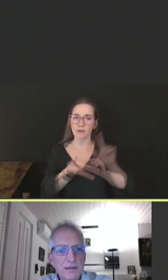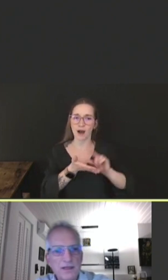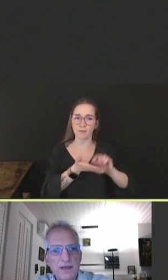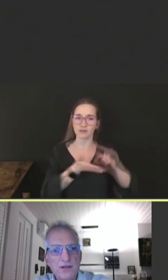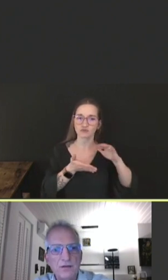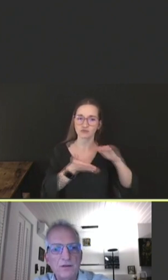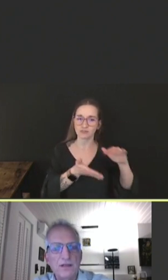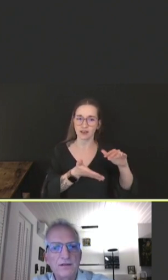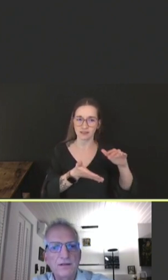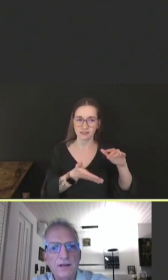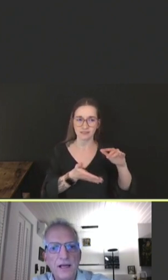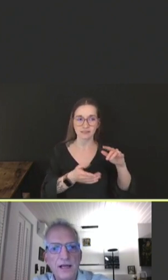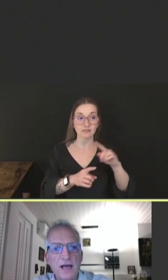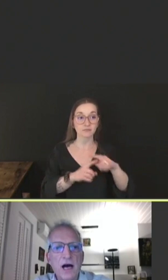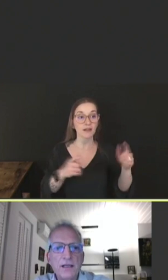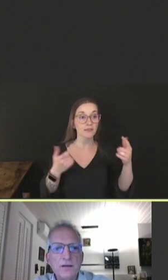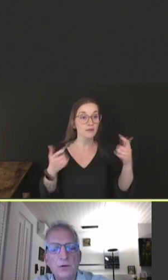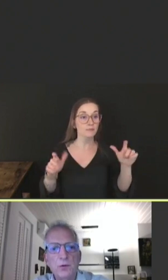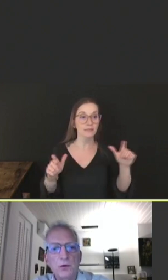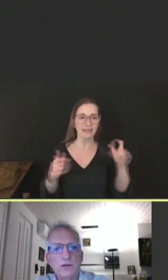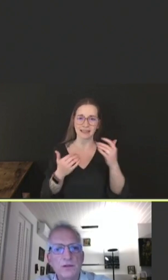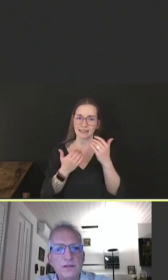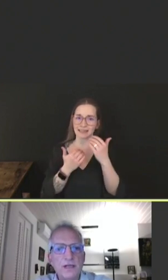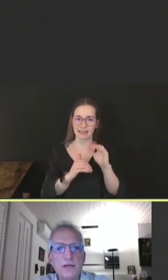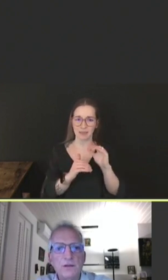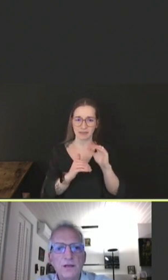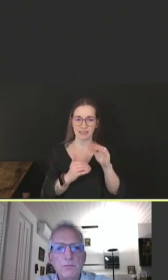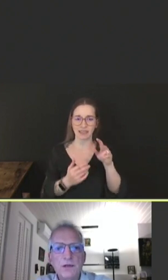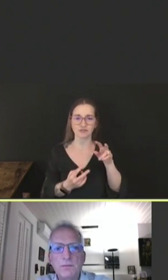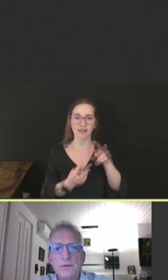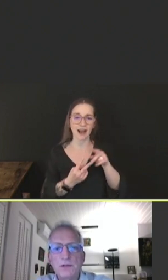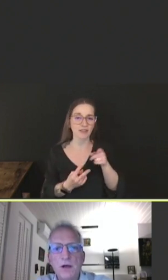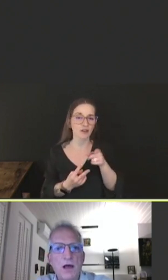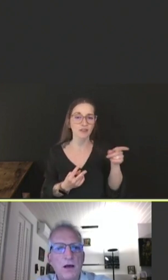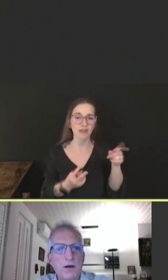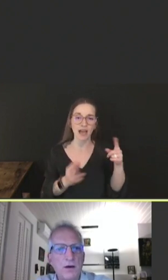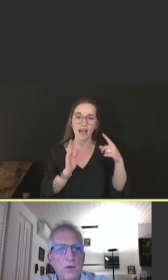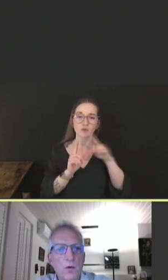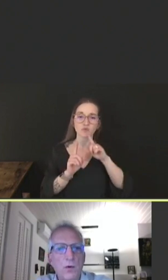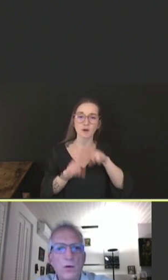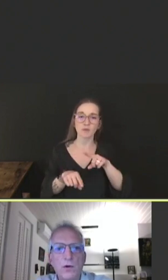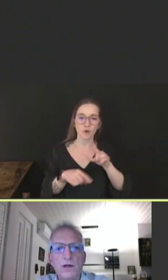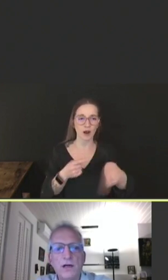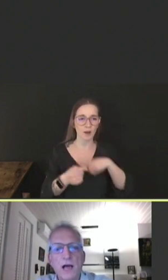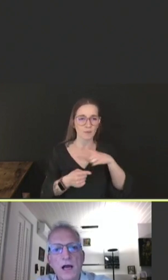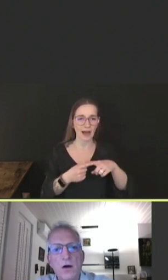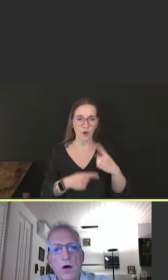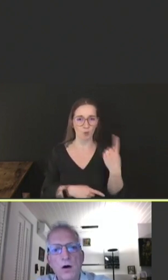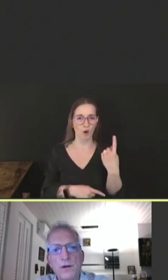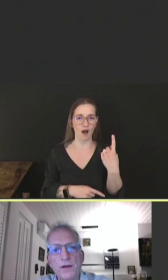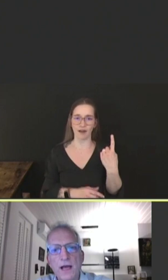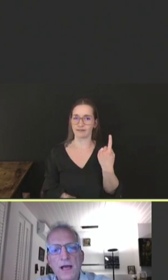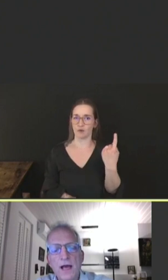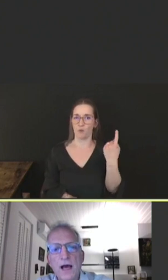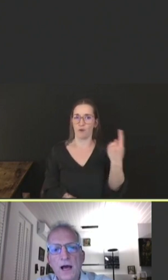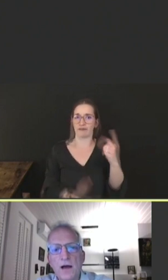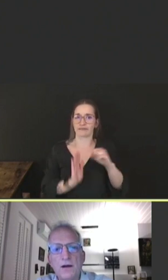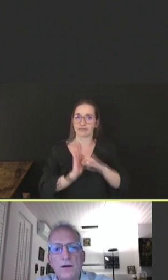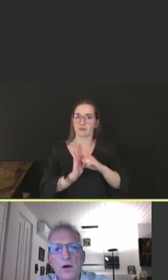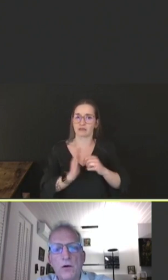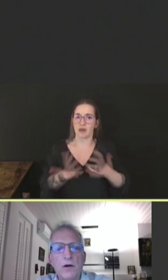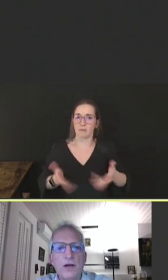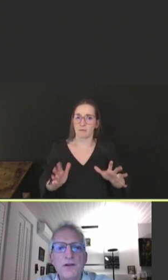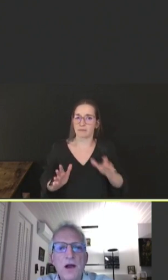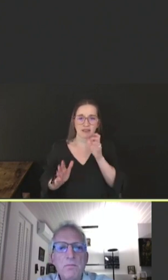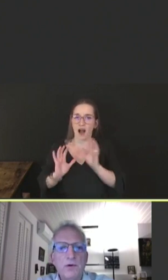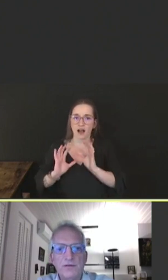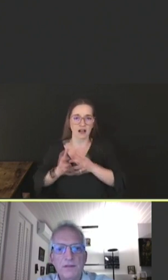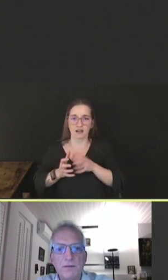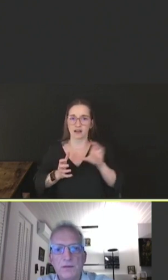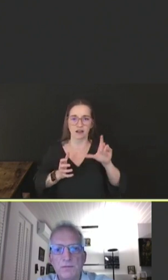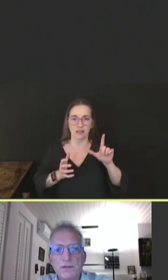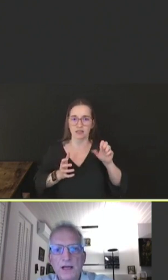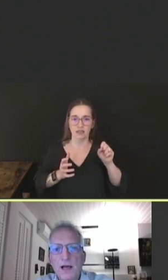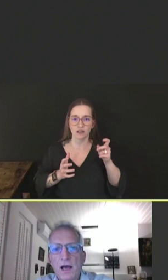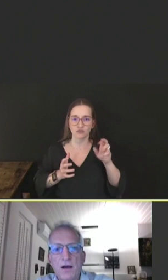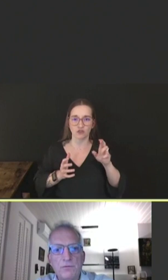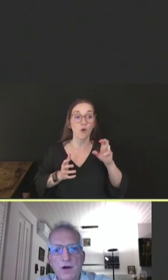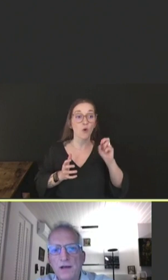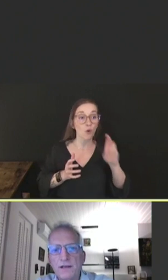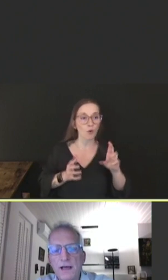limitation was that they either reported single symptoms, or on a number of symptoms, rather